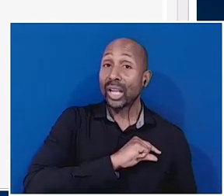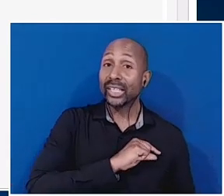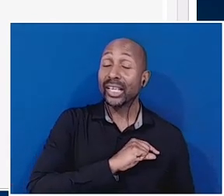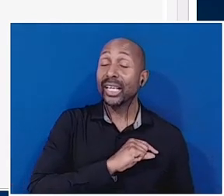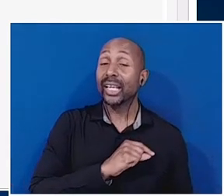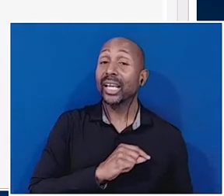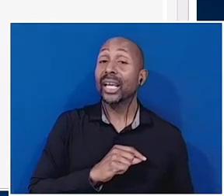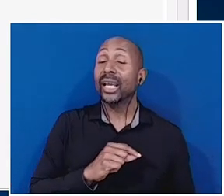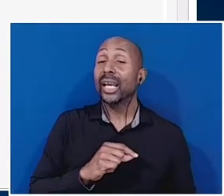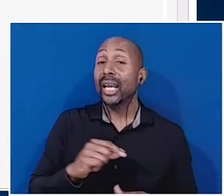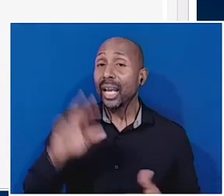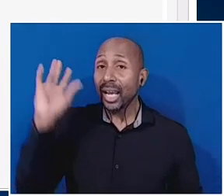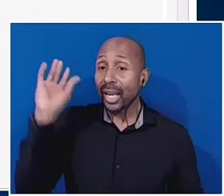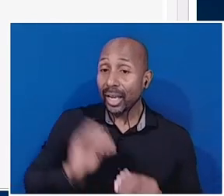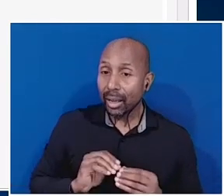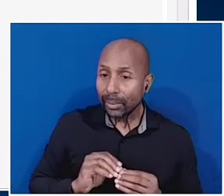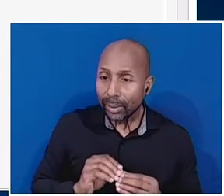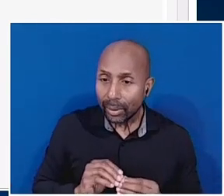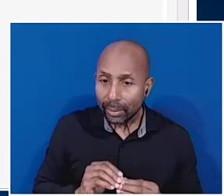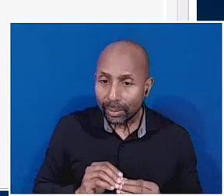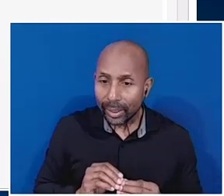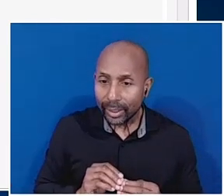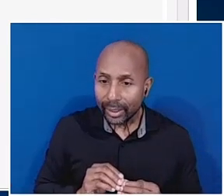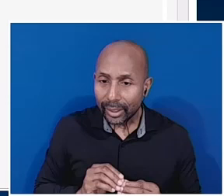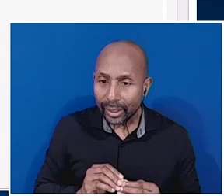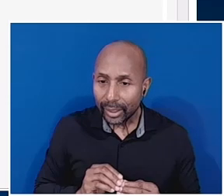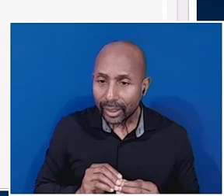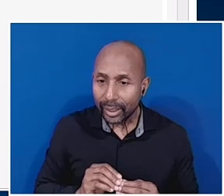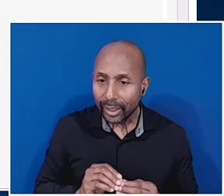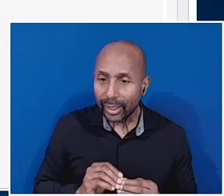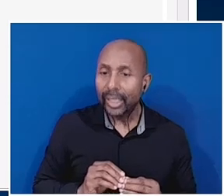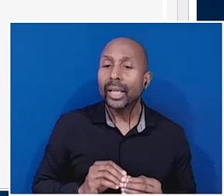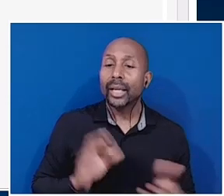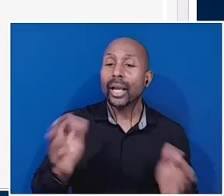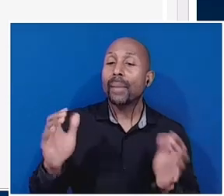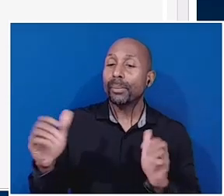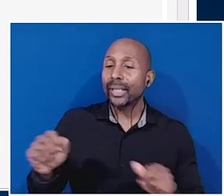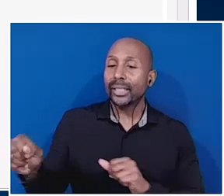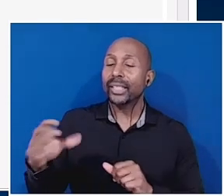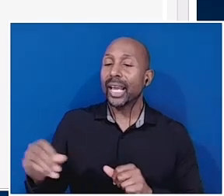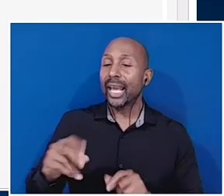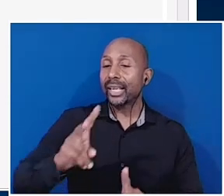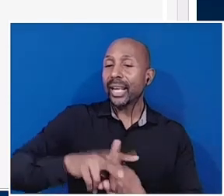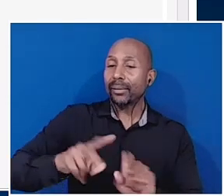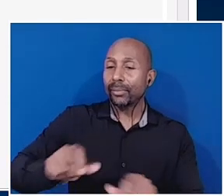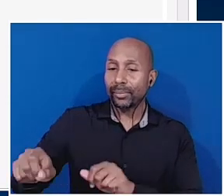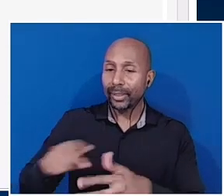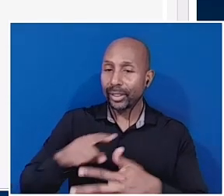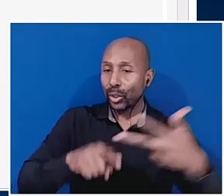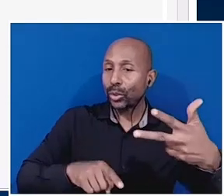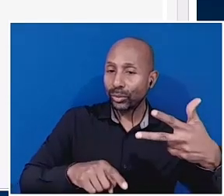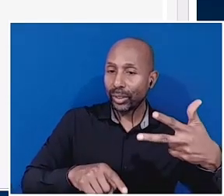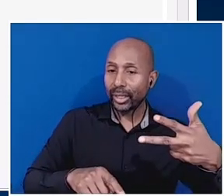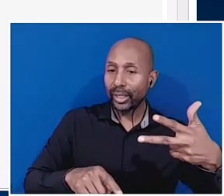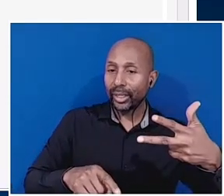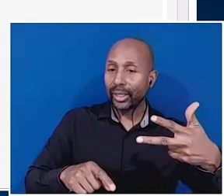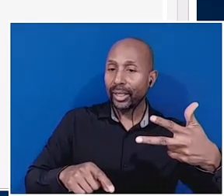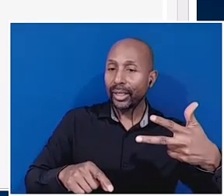Those are the three tiers of analysis that credit evaluation is supposed to satisfy before receiving institution grants, a